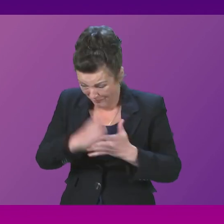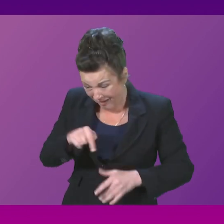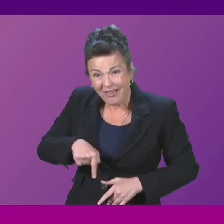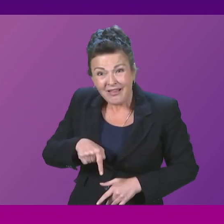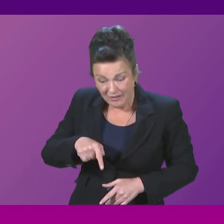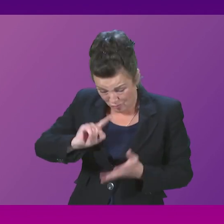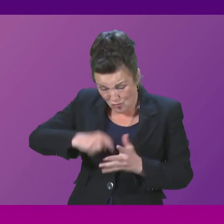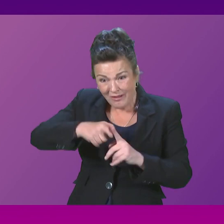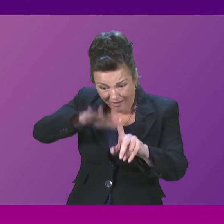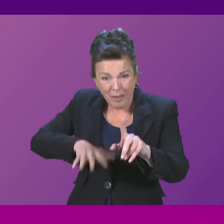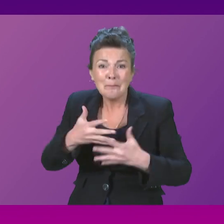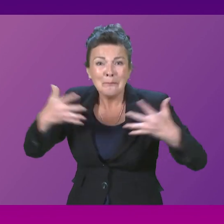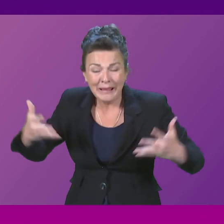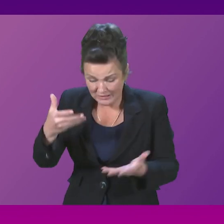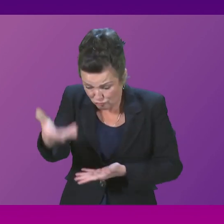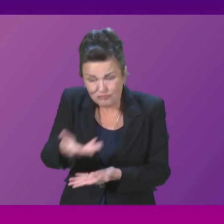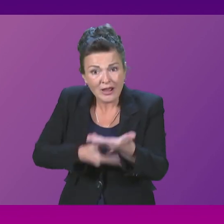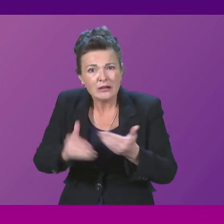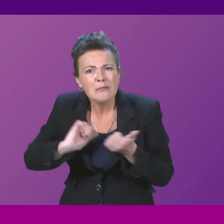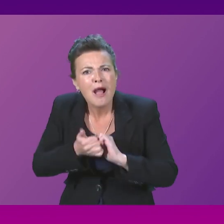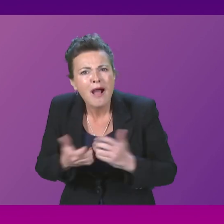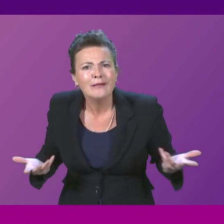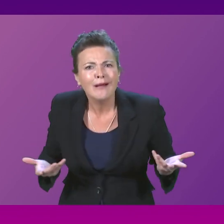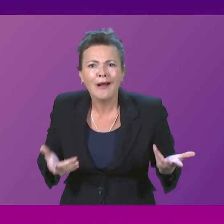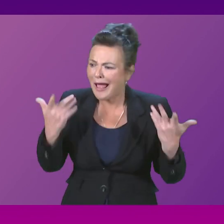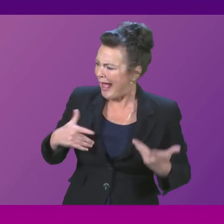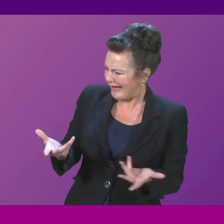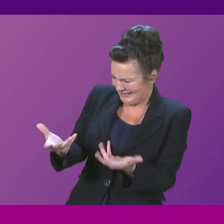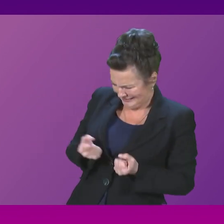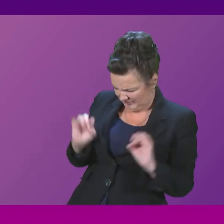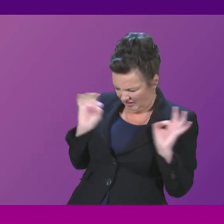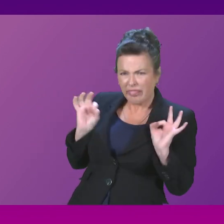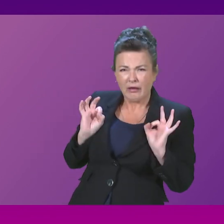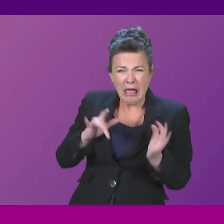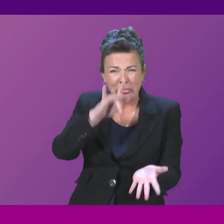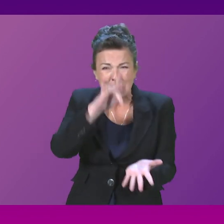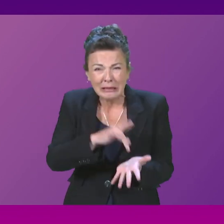by far—the United Kingdom—with nothing to show for it, in the middle of a global